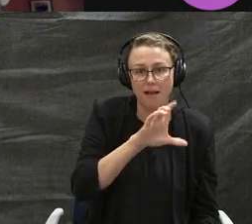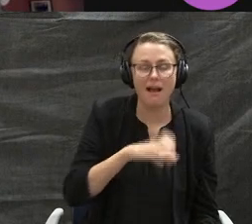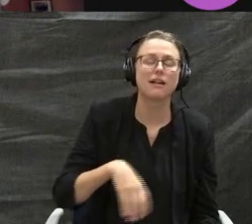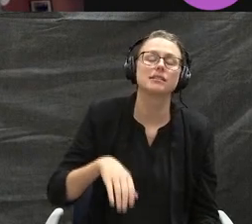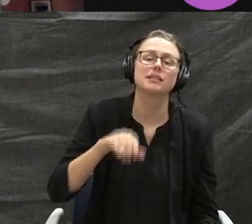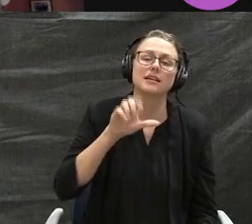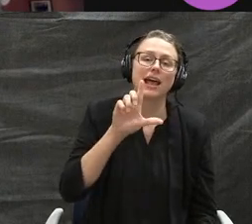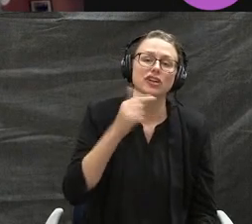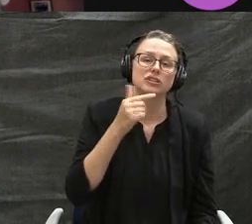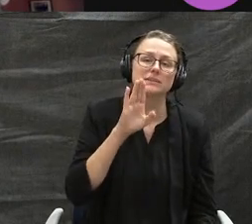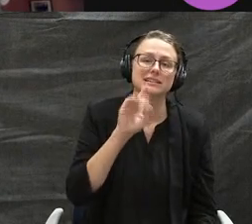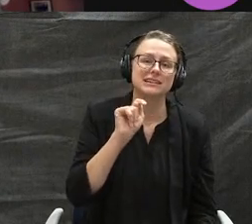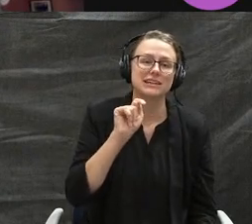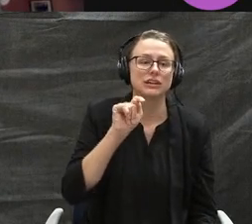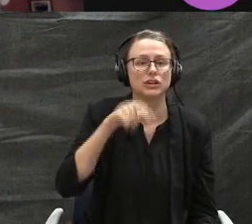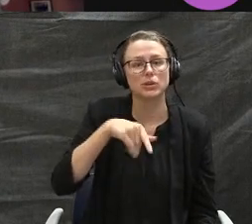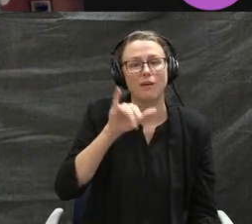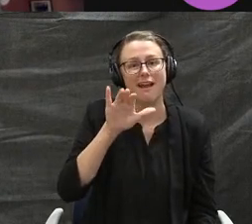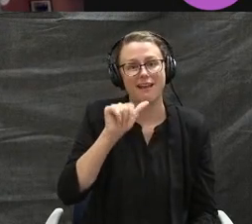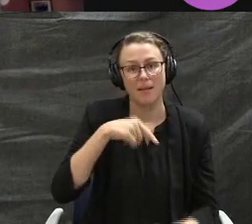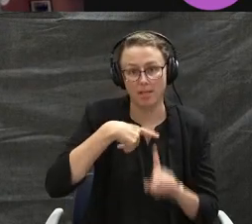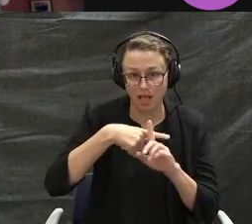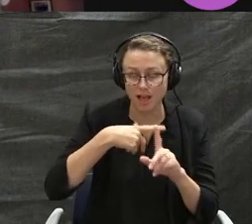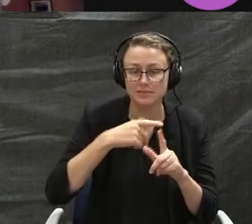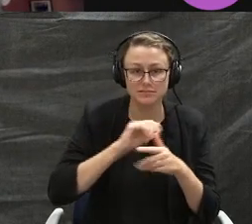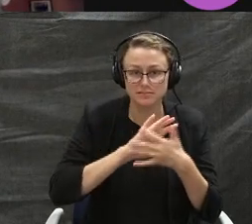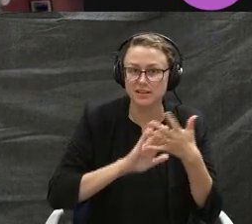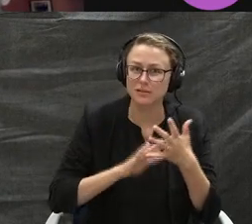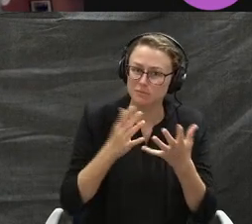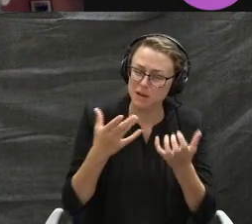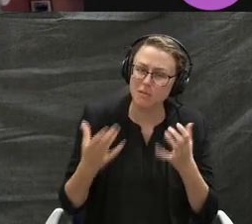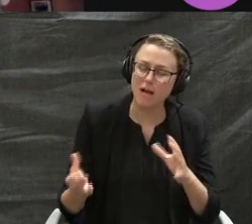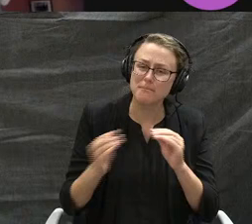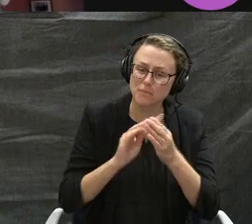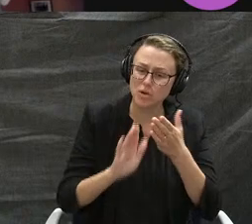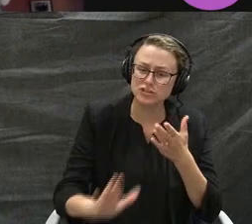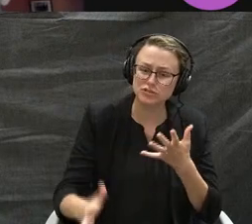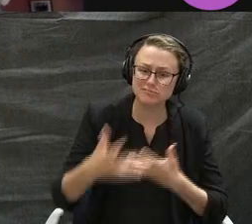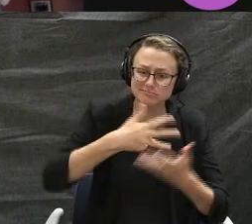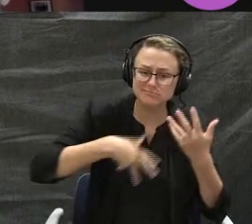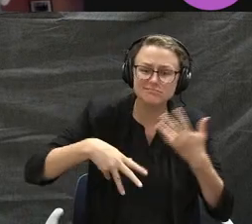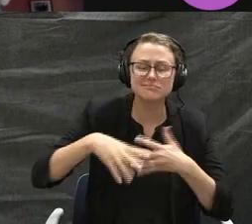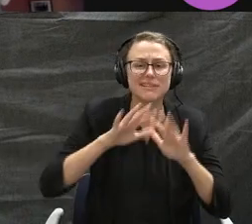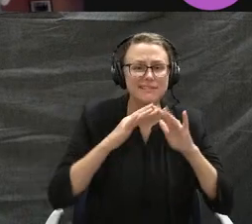To enrich our learning environment for all students by way of diversified perspectives, identities, and experiences.